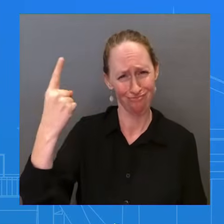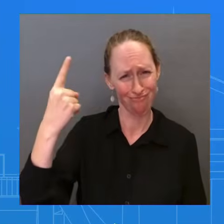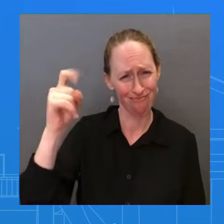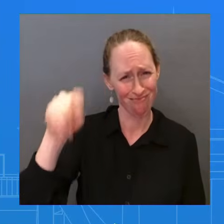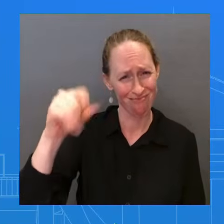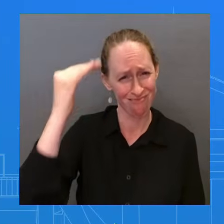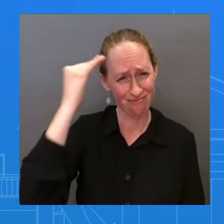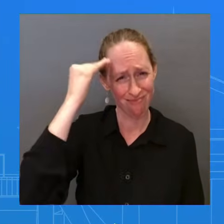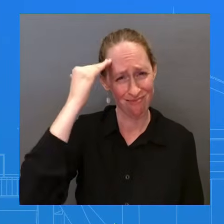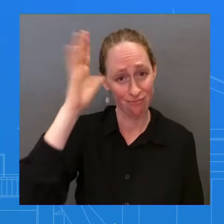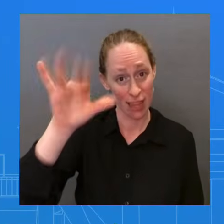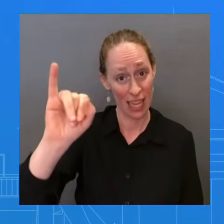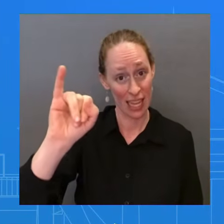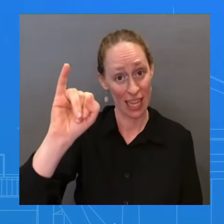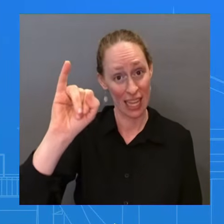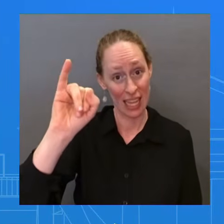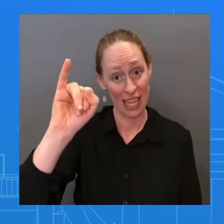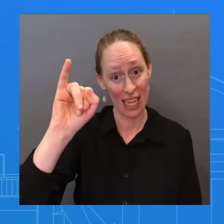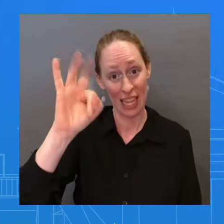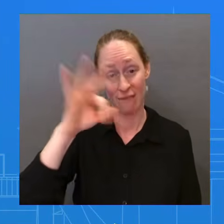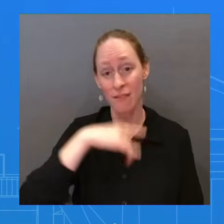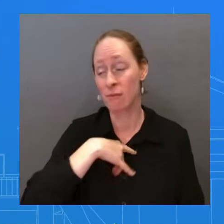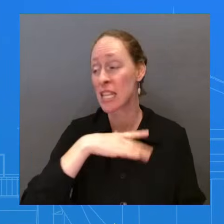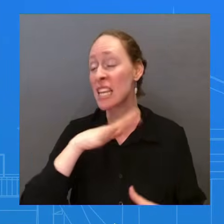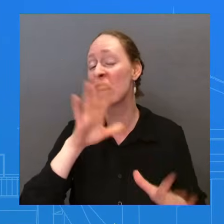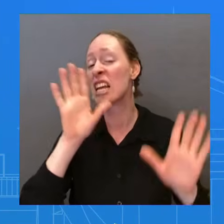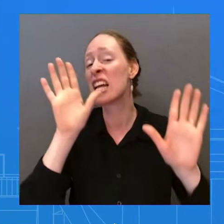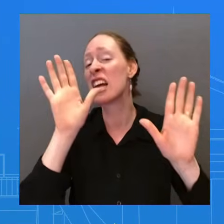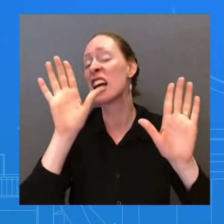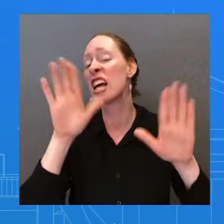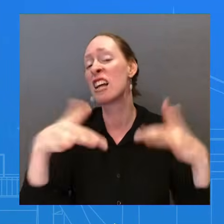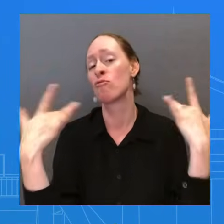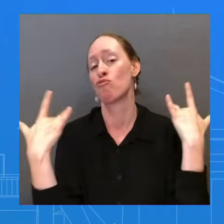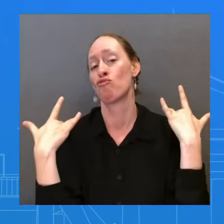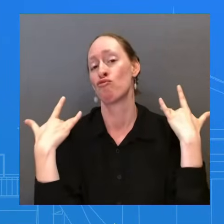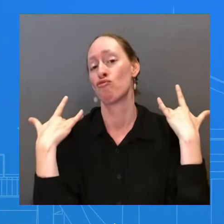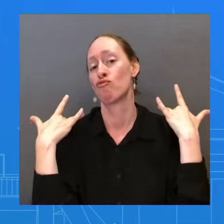and we just let Putin take Ukraine -- which by the way, James, he hasn't given up on